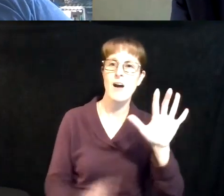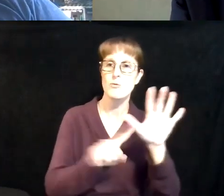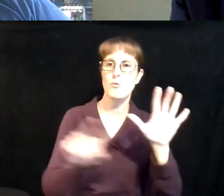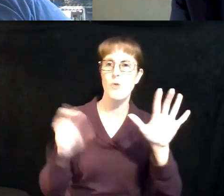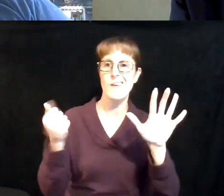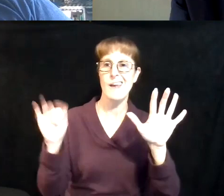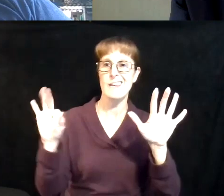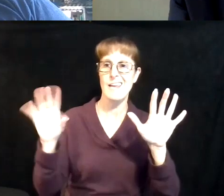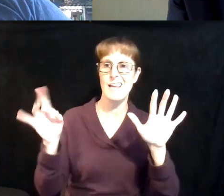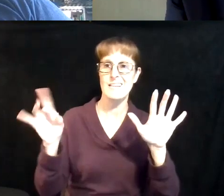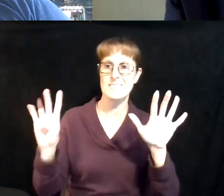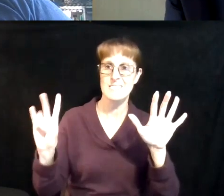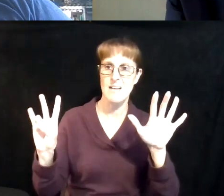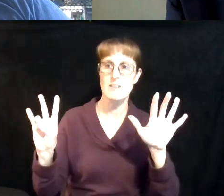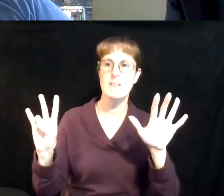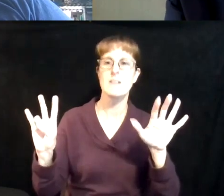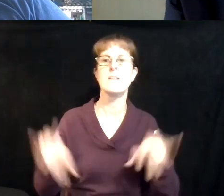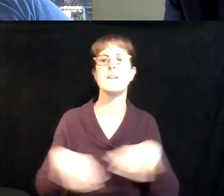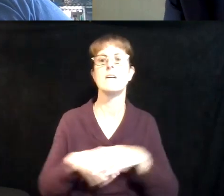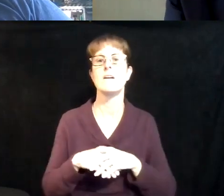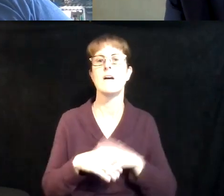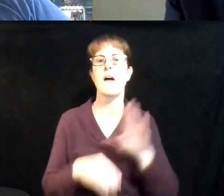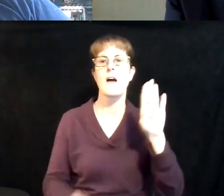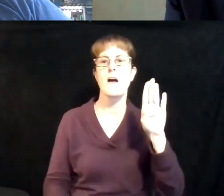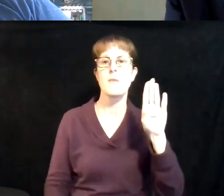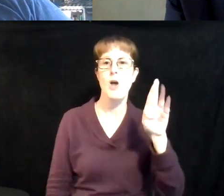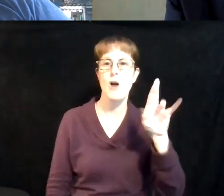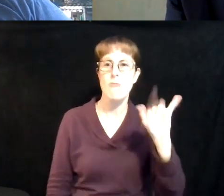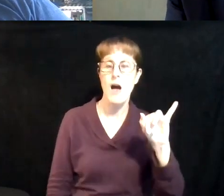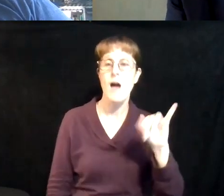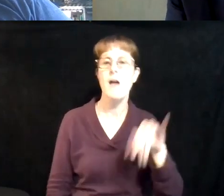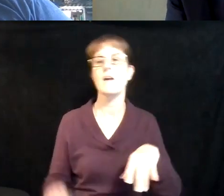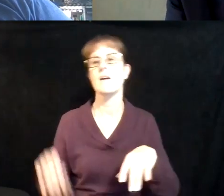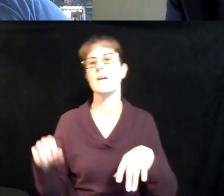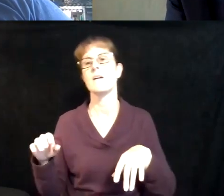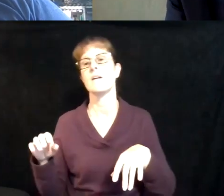the Massachusetts Office of Children and the California Department of Social Welfare,